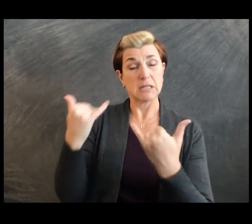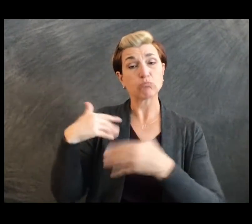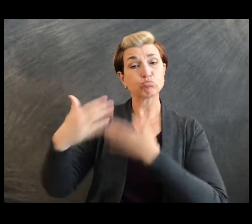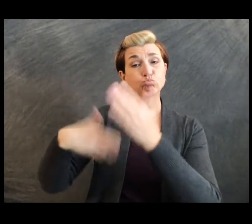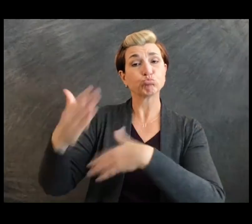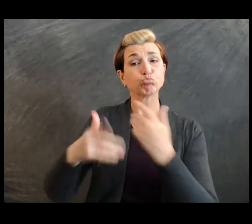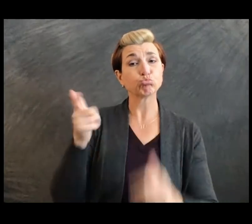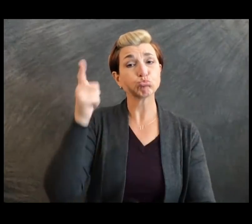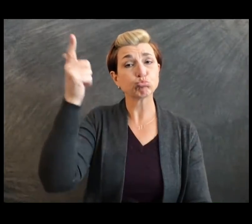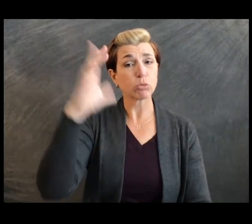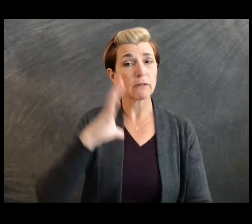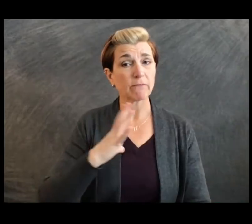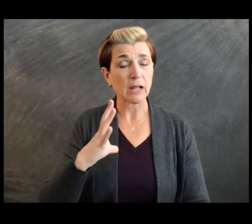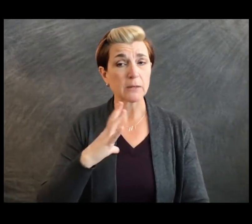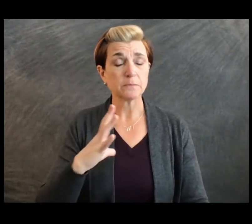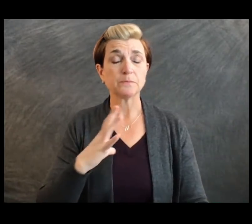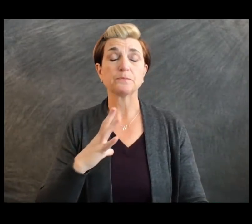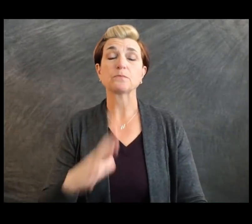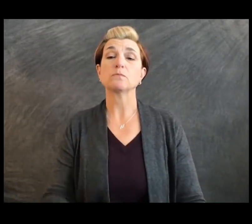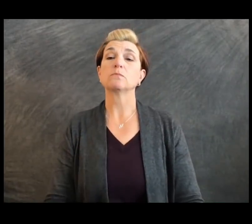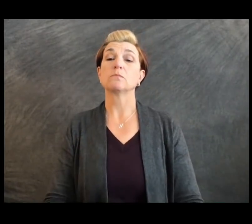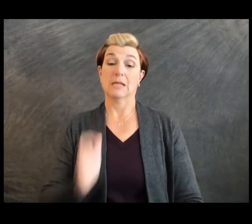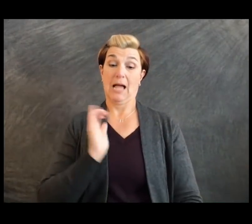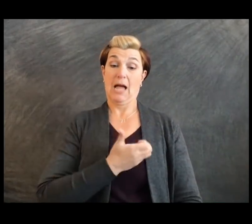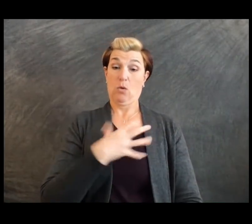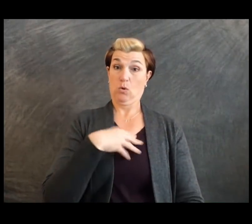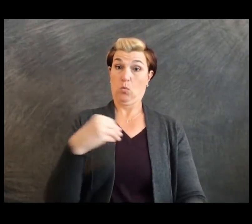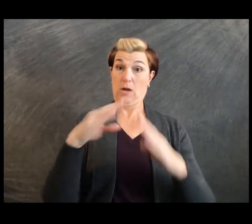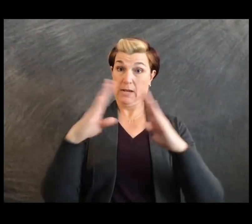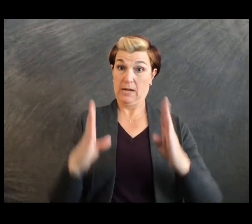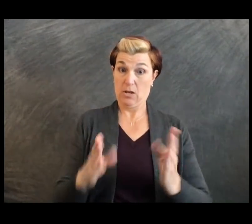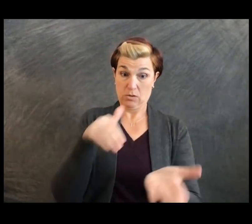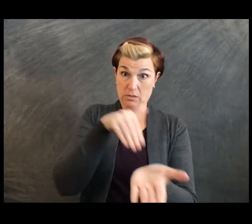House doctor has indicated that he has no reason to believe that I was exposed